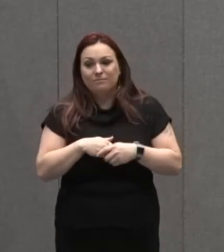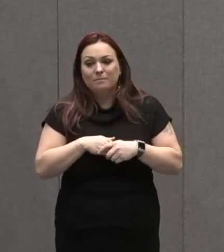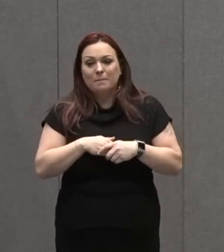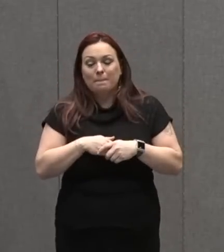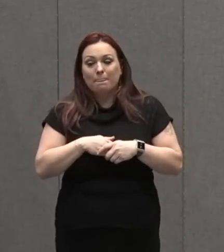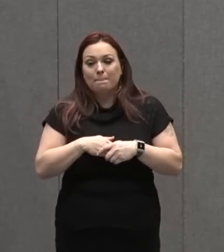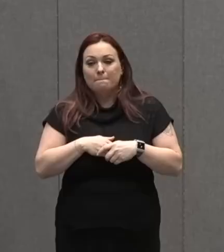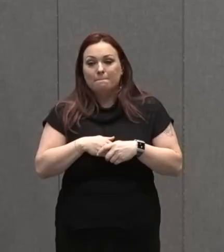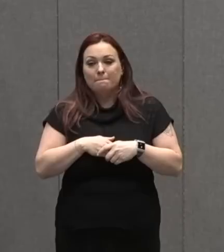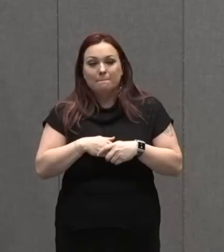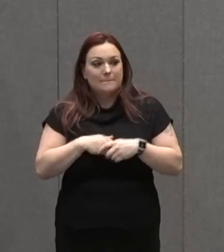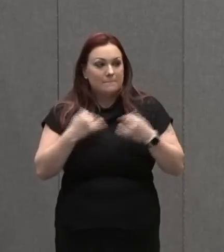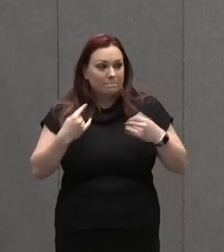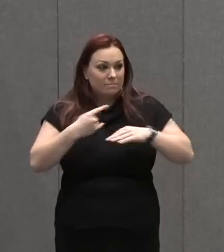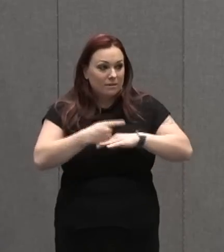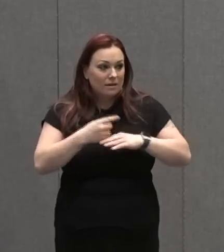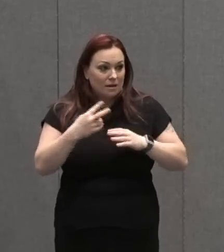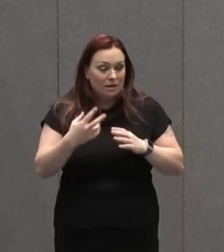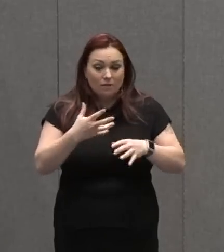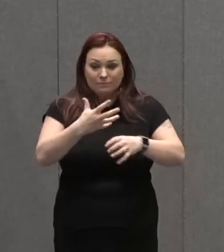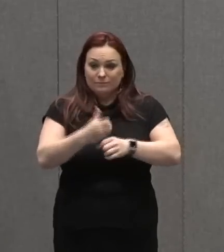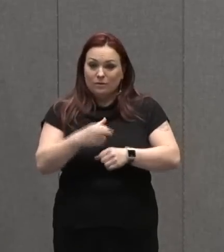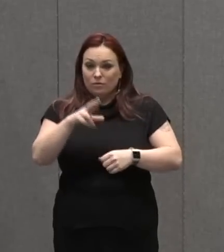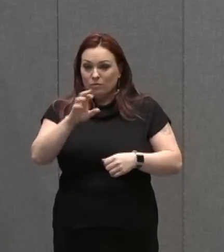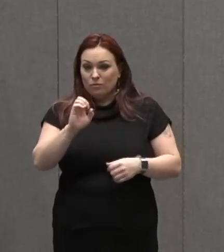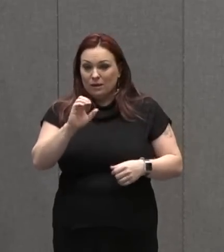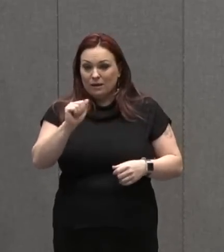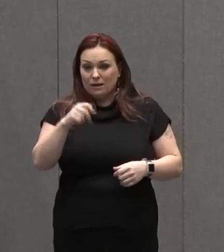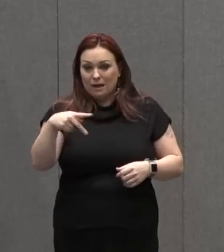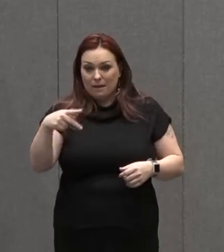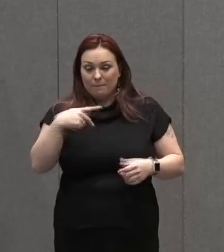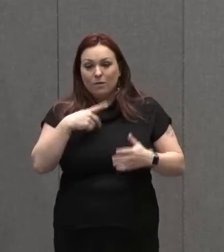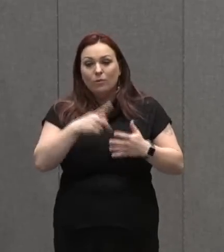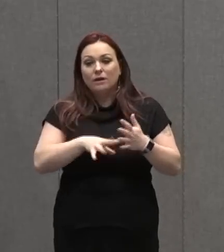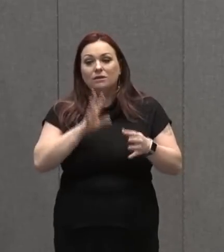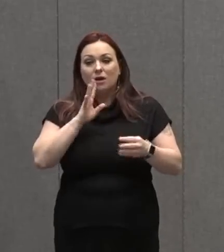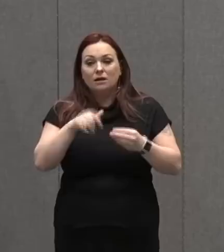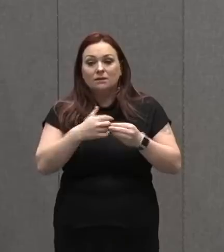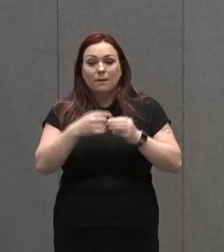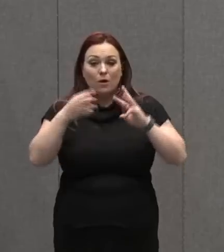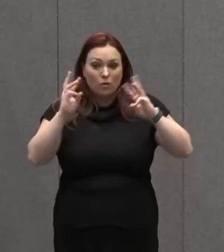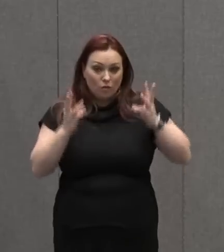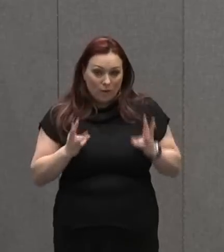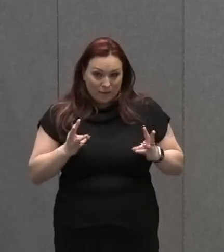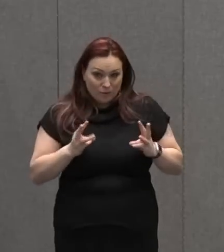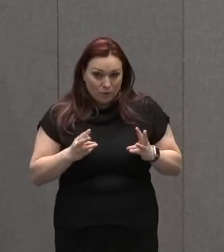So, today let's recap. We talked about weather. Now remember, weather is really